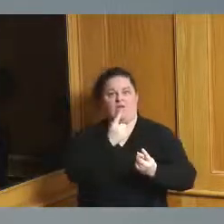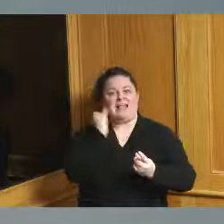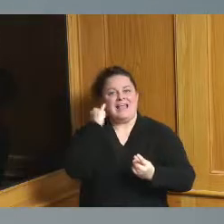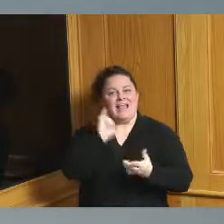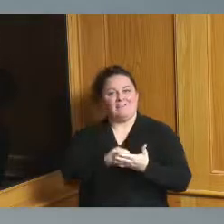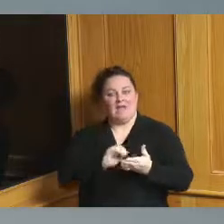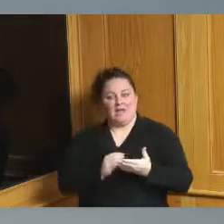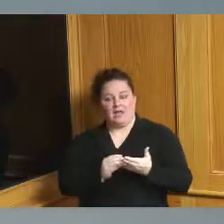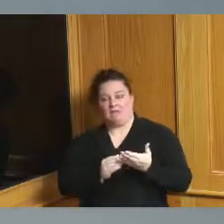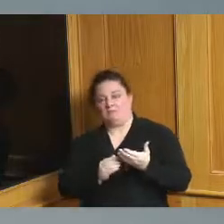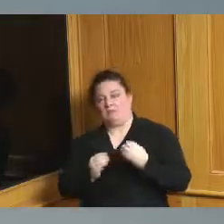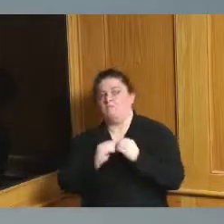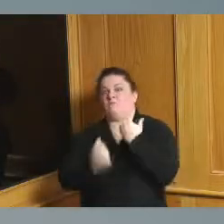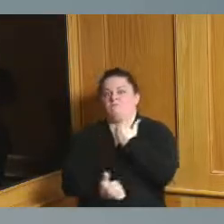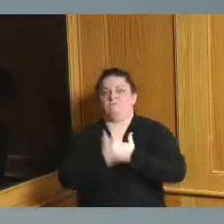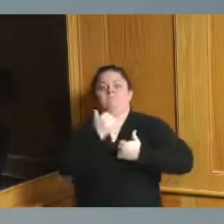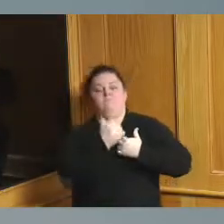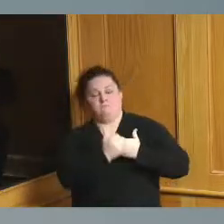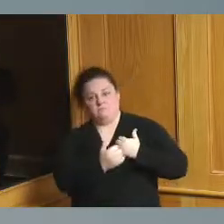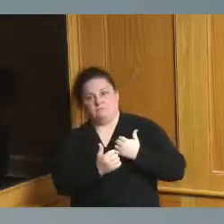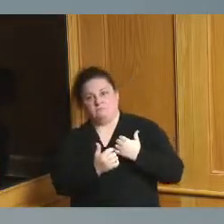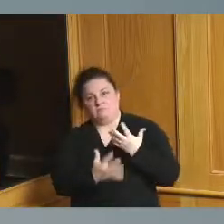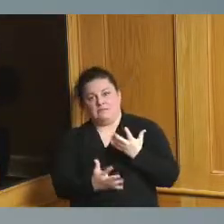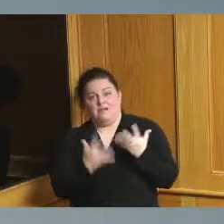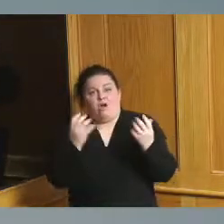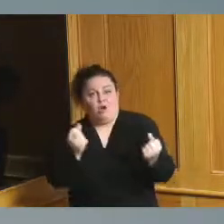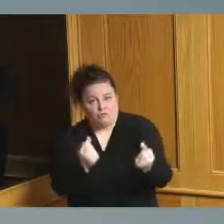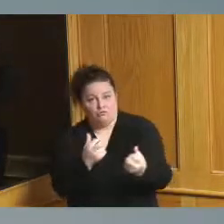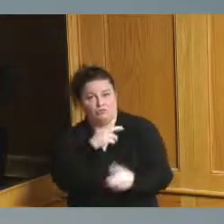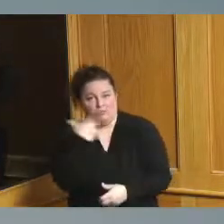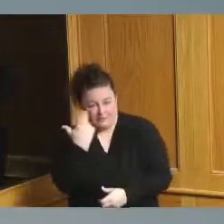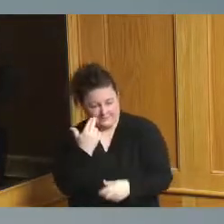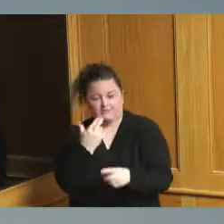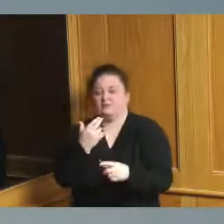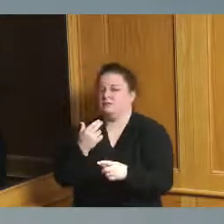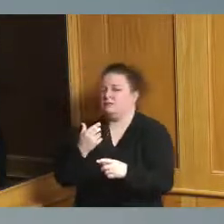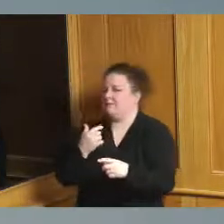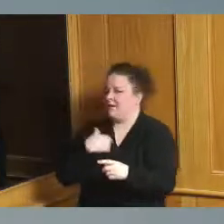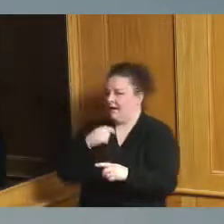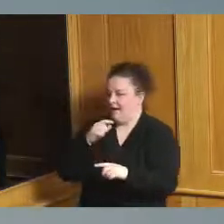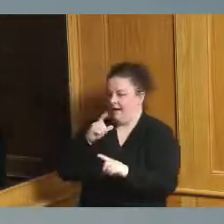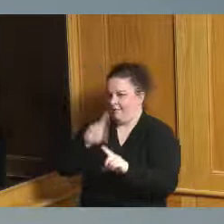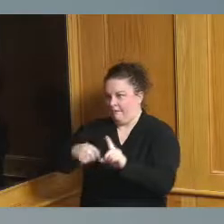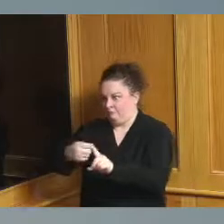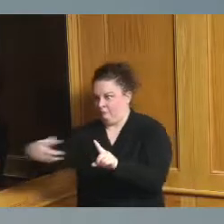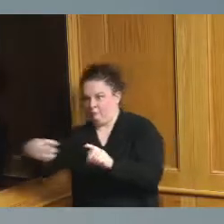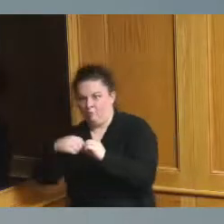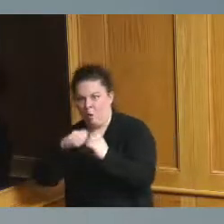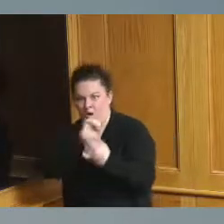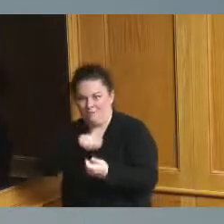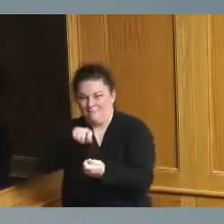etc so i can't speak right now to individual job classifications i can tell you that on the 513